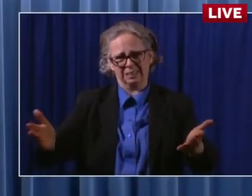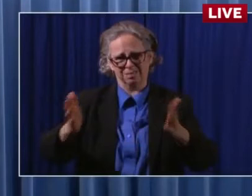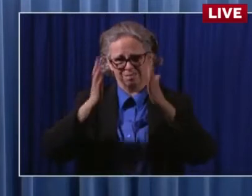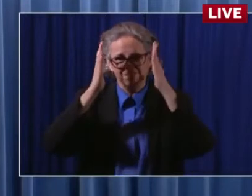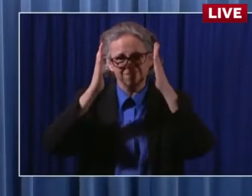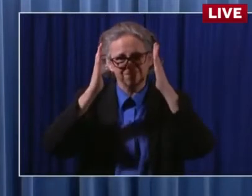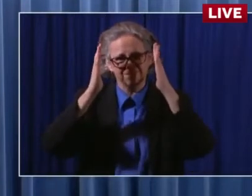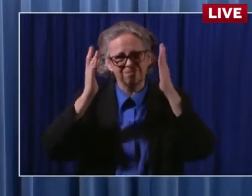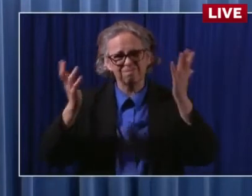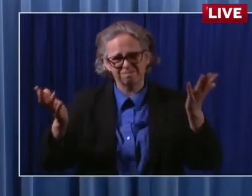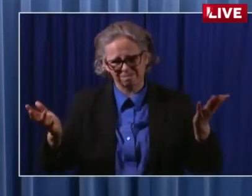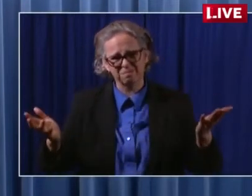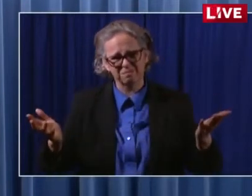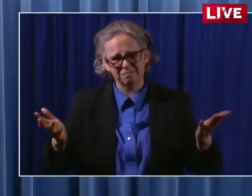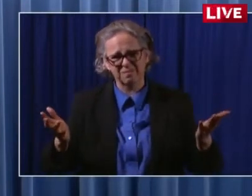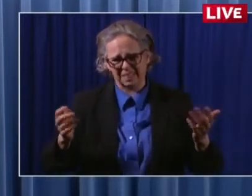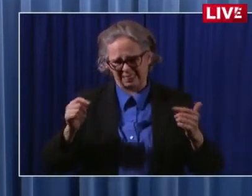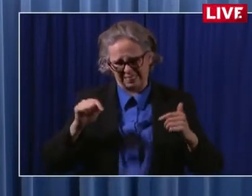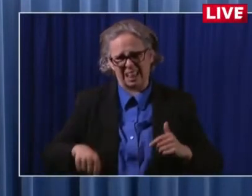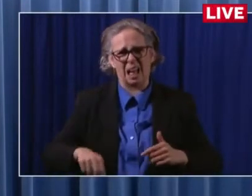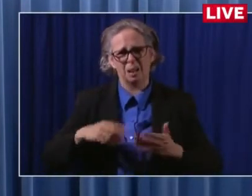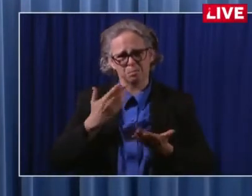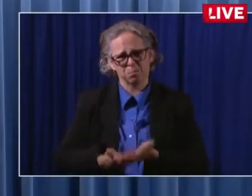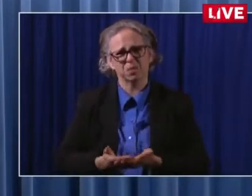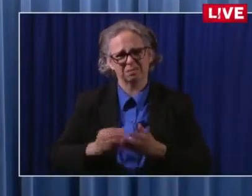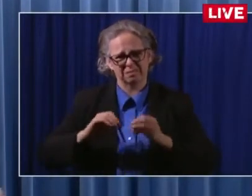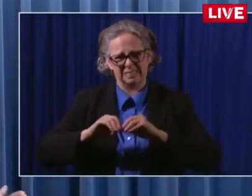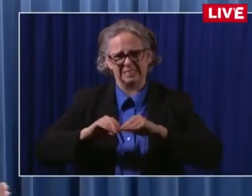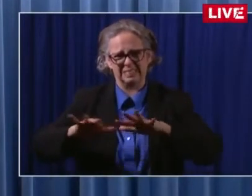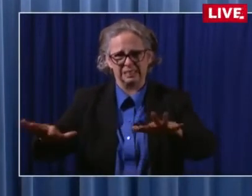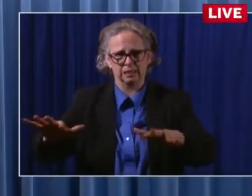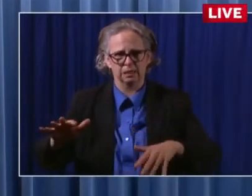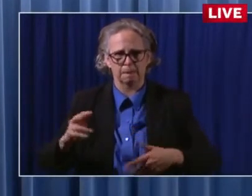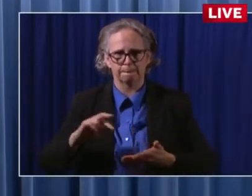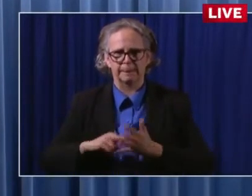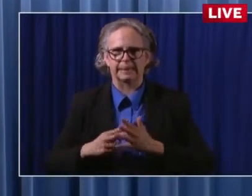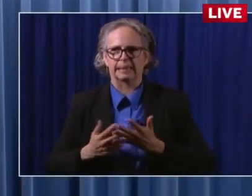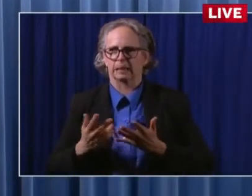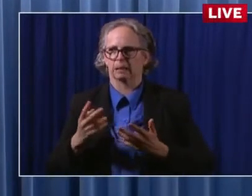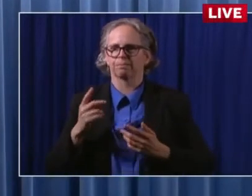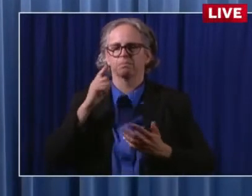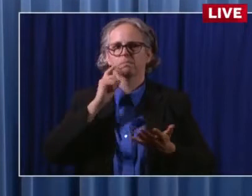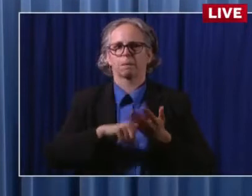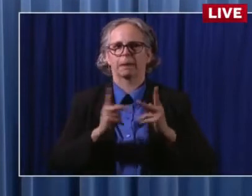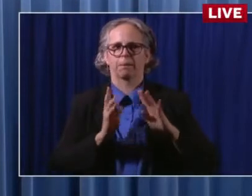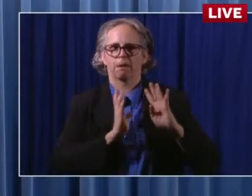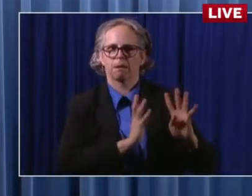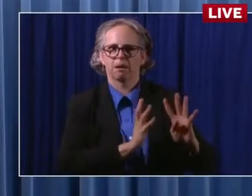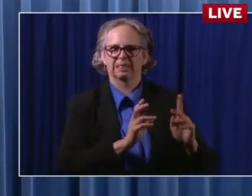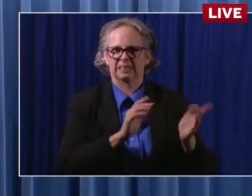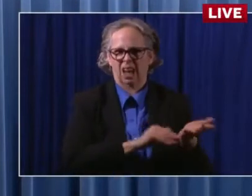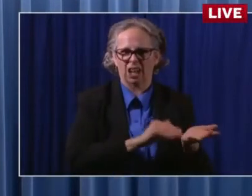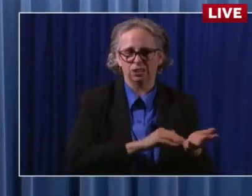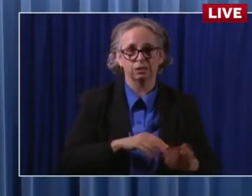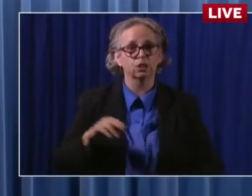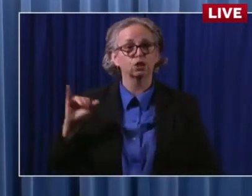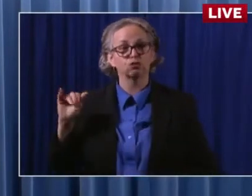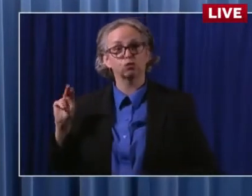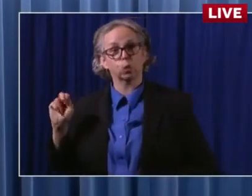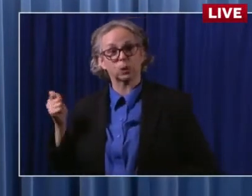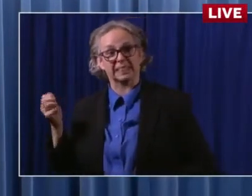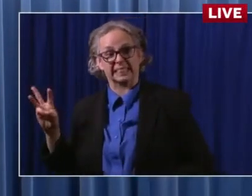THE COMMUNITY CONTINUES TO EXPERIENCE EARLY SIGNS THAT MORE PEOPLE ARE SEEKING MEDICAL CARE FOR COVID-19 SYMPTOMS.